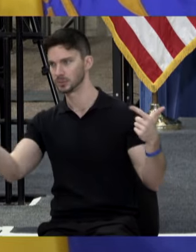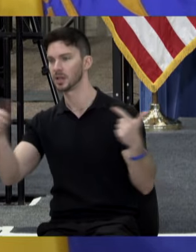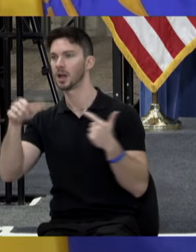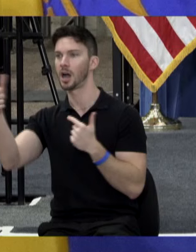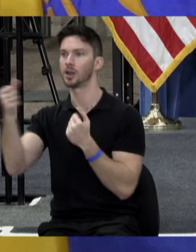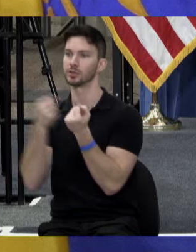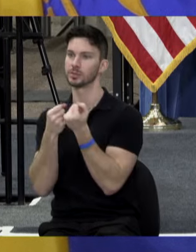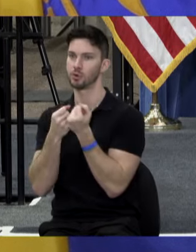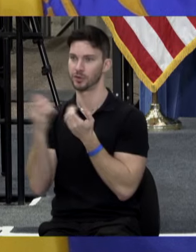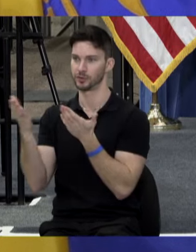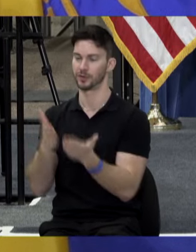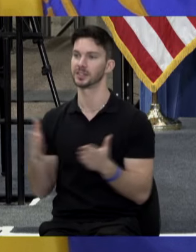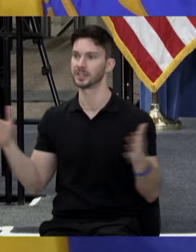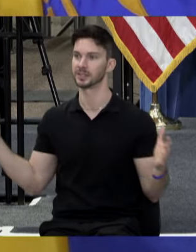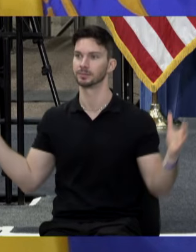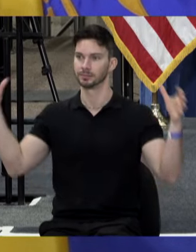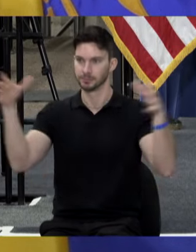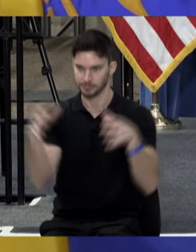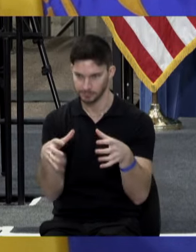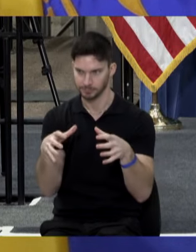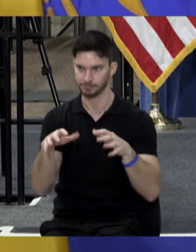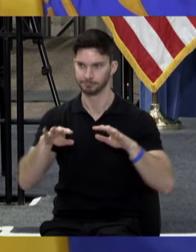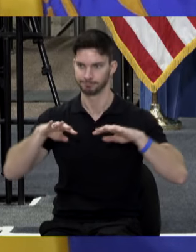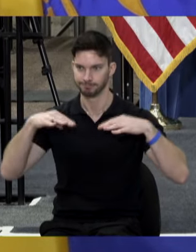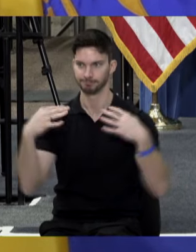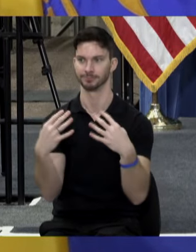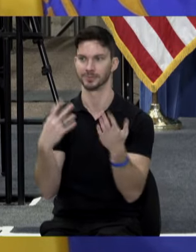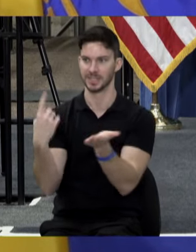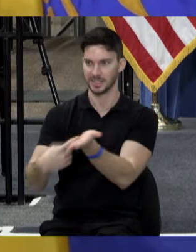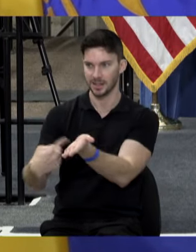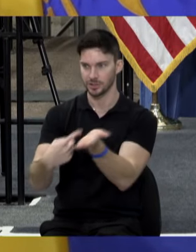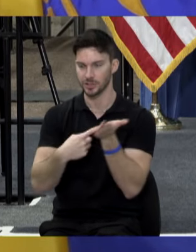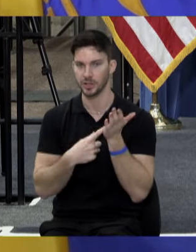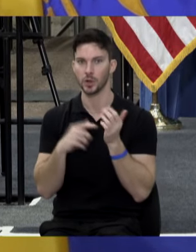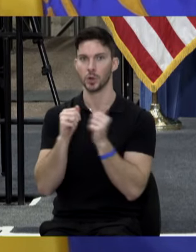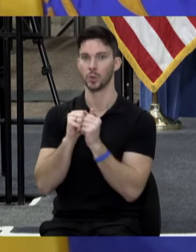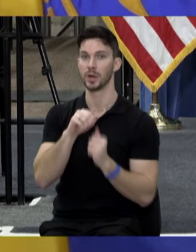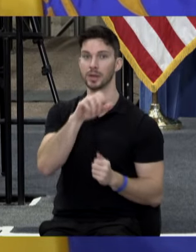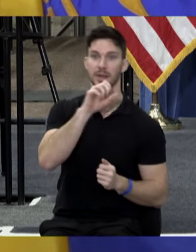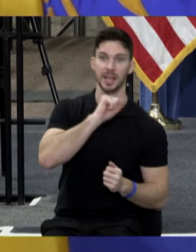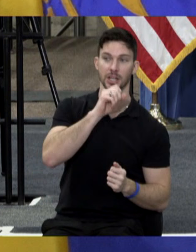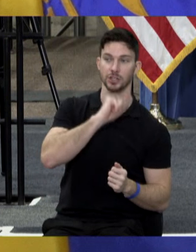coming to the table with state units on aging, with Medicaid offices, and so many others.